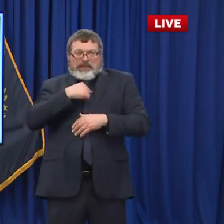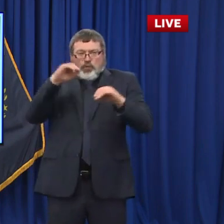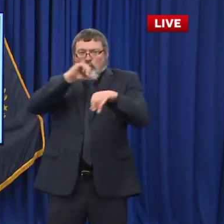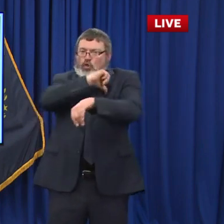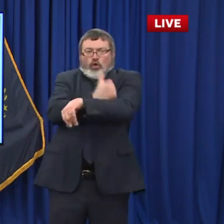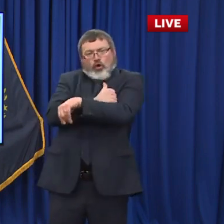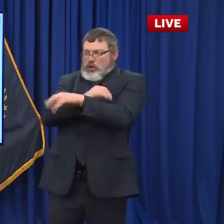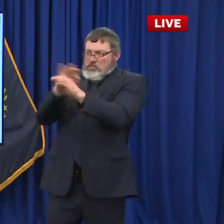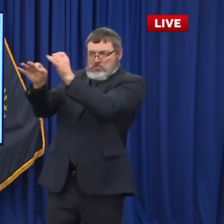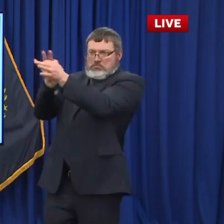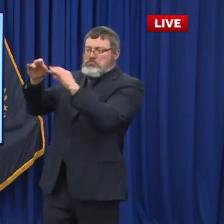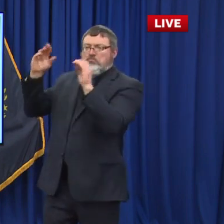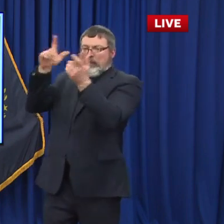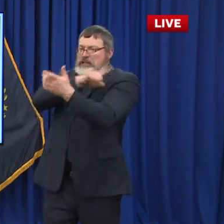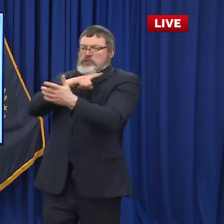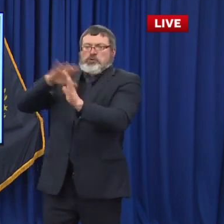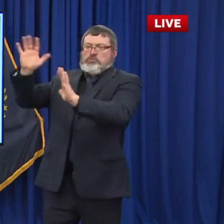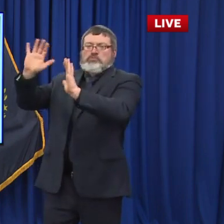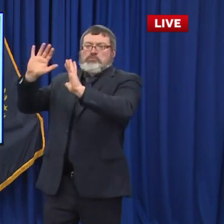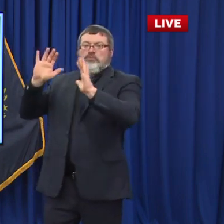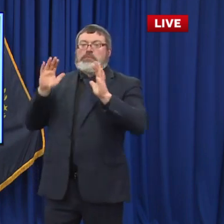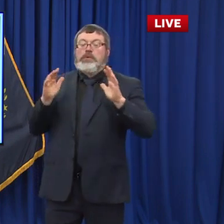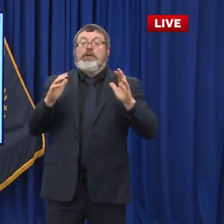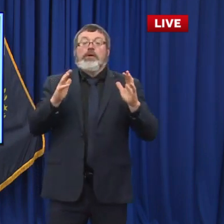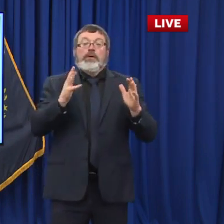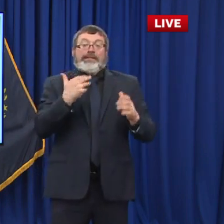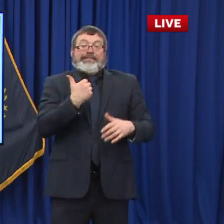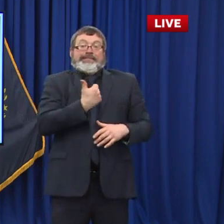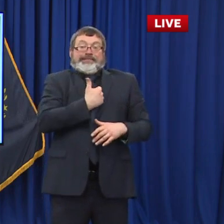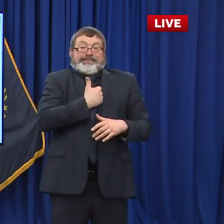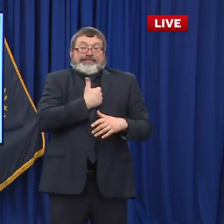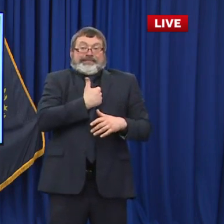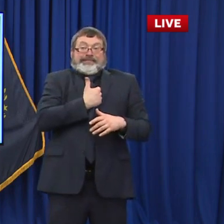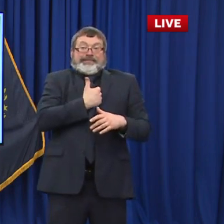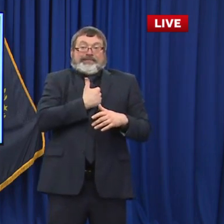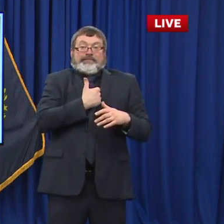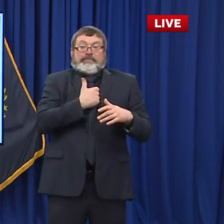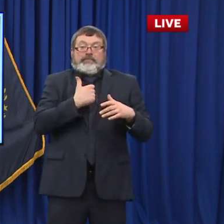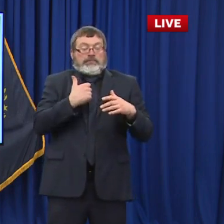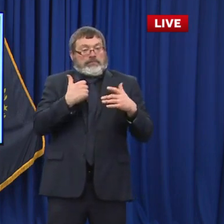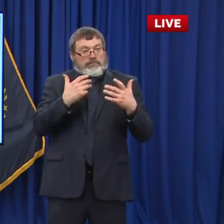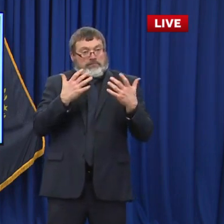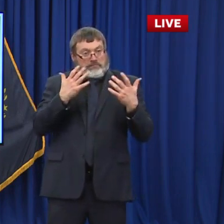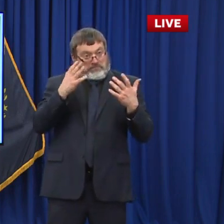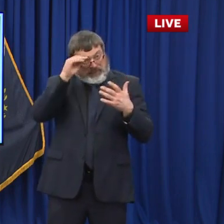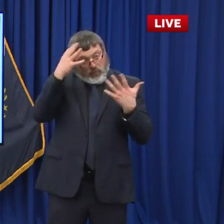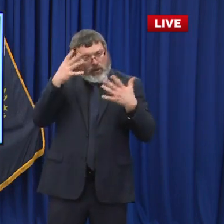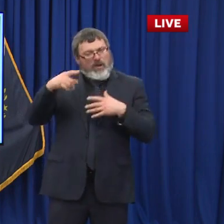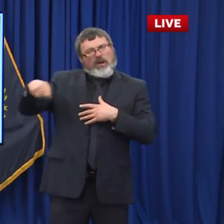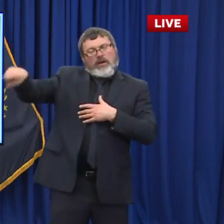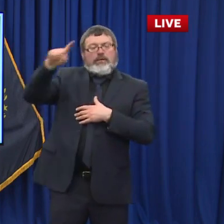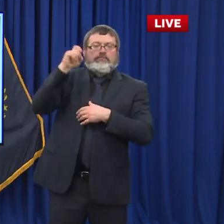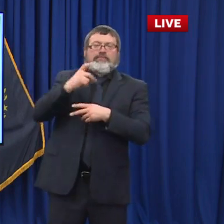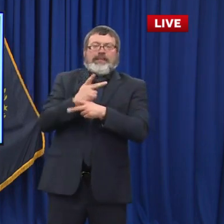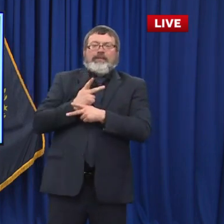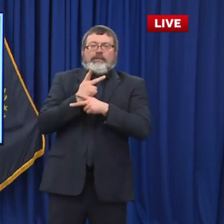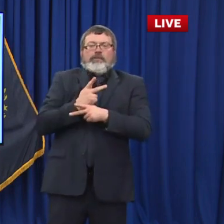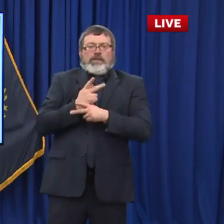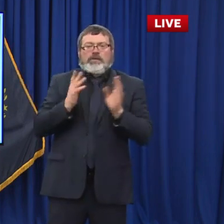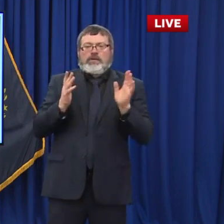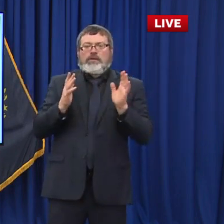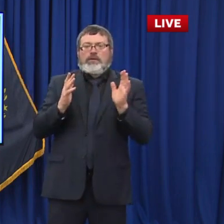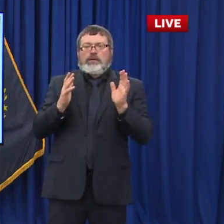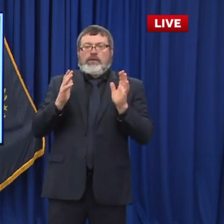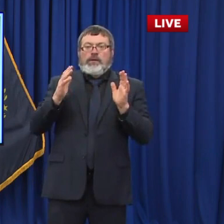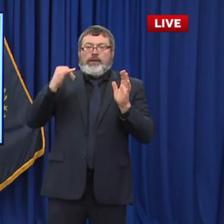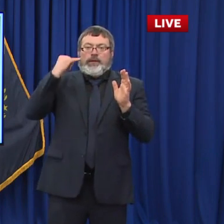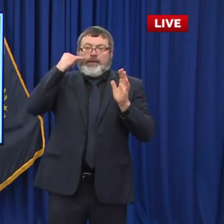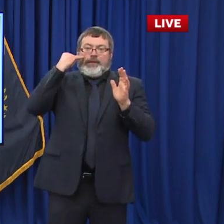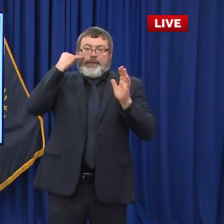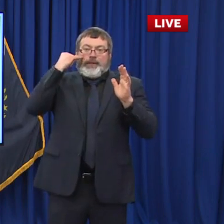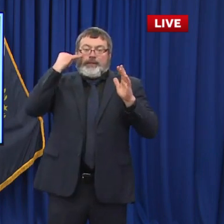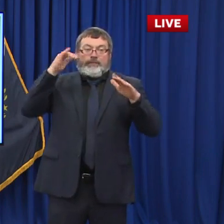I DON’T REALLY HAVE A SAY IN THAT BUT I’VE BEEN VERY PUBLIC AND I THINK A LOT OF FOLKS AGREE WITH ME THAT THEY JUST NEED TO MAKE SURE THEY MAKE PROVISIONS SO THAT IF THEY HAVE HEARINGS IF